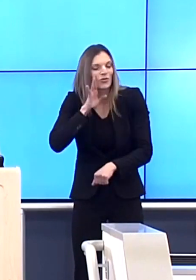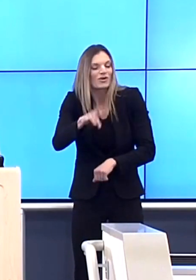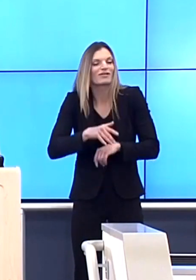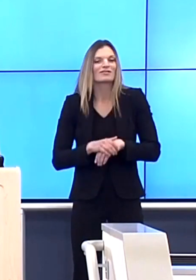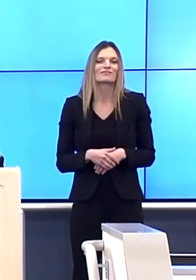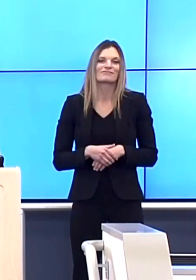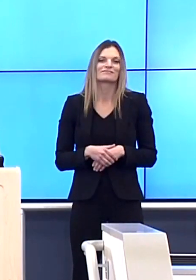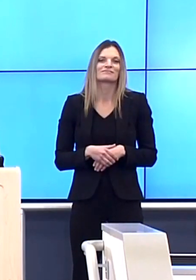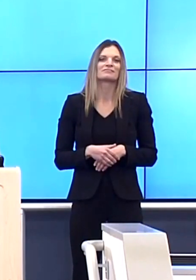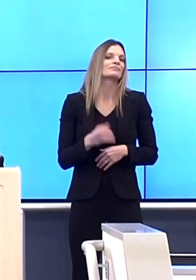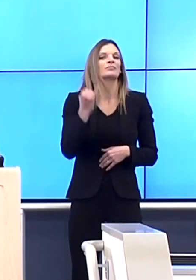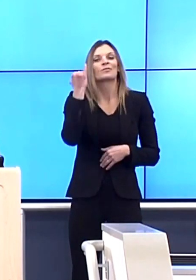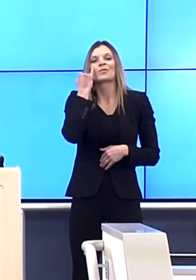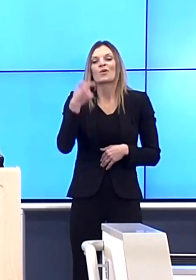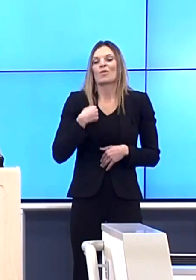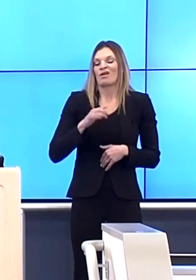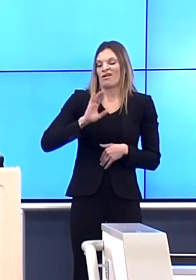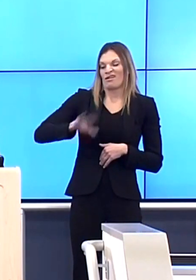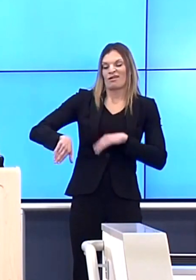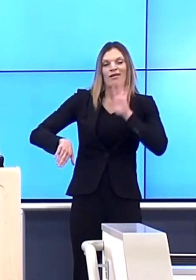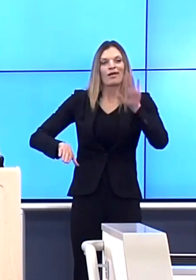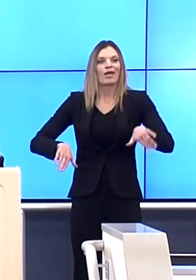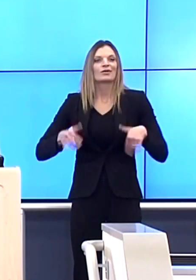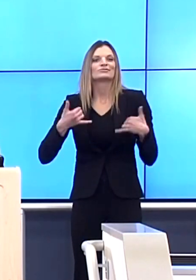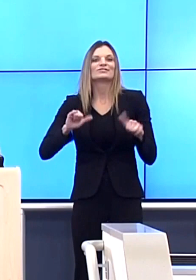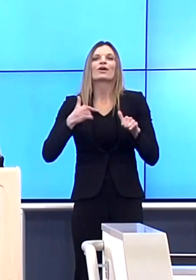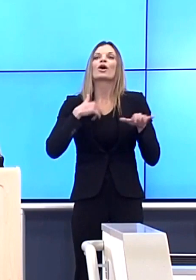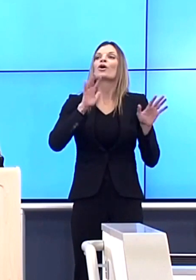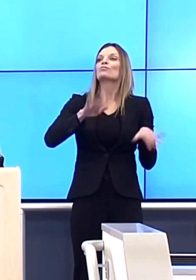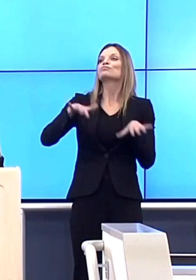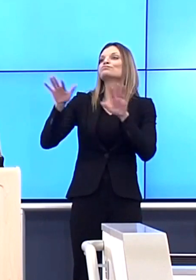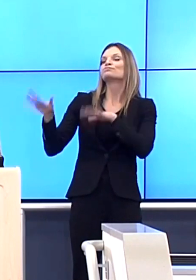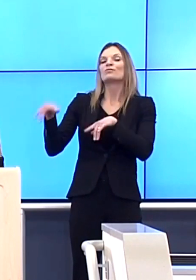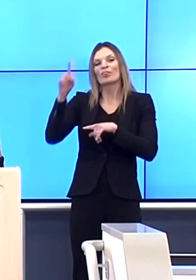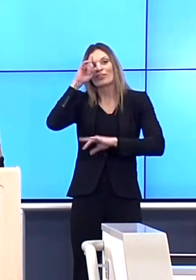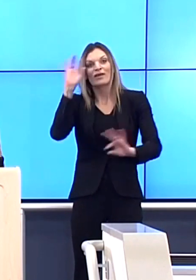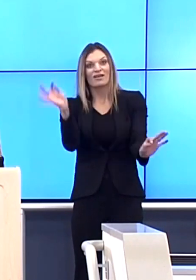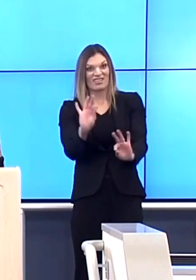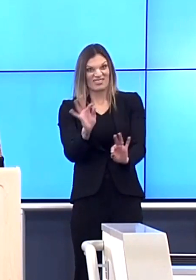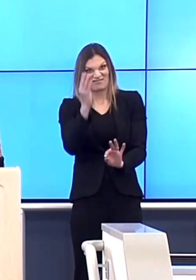OF THIS WAVE IF WE ALL DO OUR PART. PART. A LEADING MODEL SHOWS THAT IF WE A LEADING MODEL SHOWS THAT IF WE DON’T TAKE AGGRESSIVE ACTION